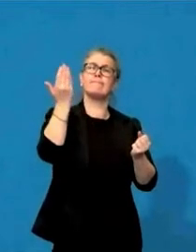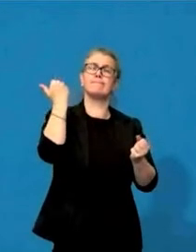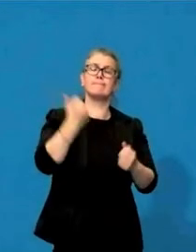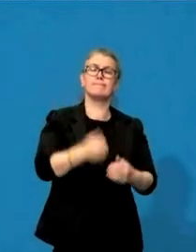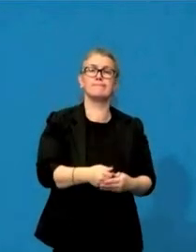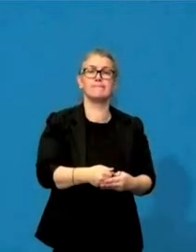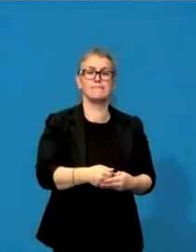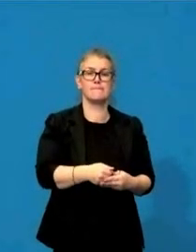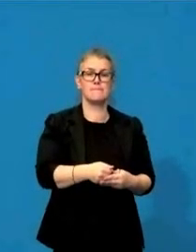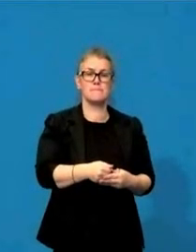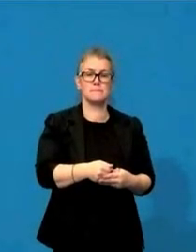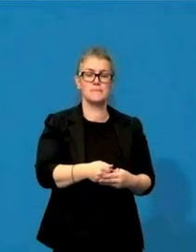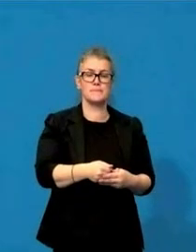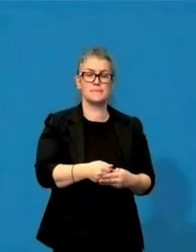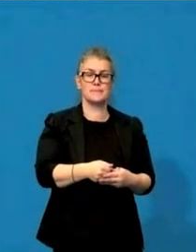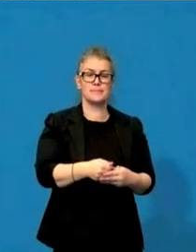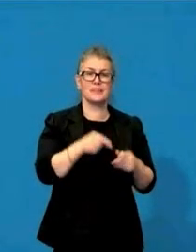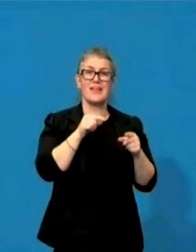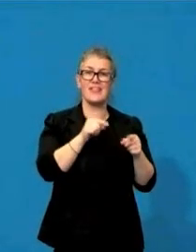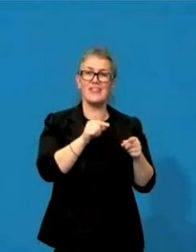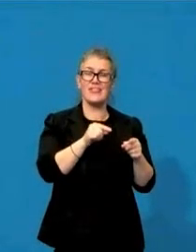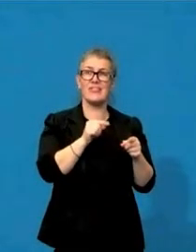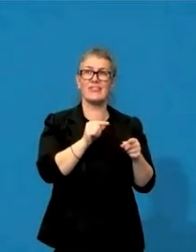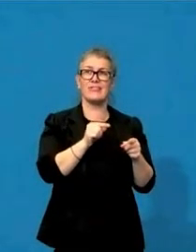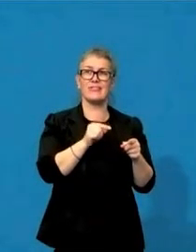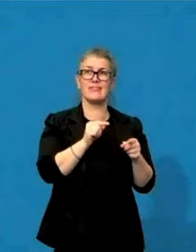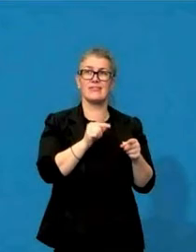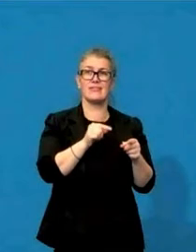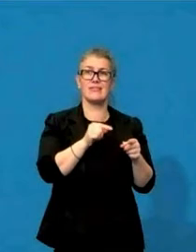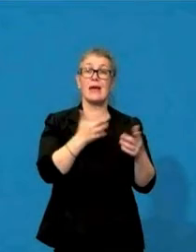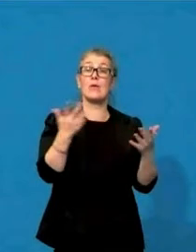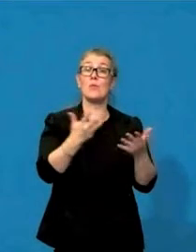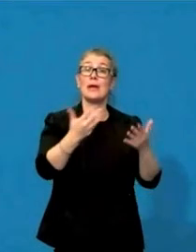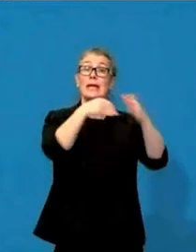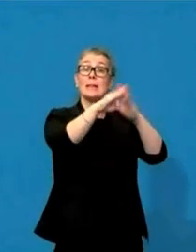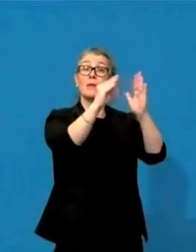So that was sitting in Far North office from April.